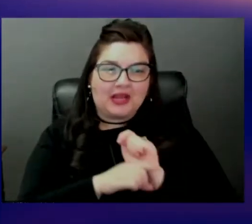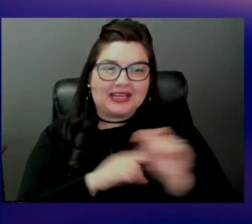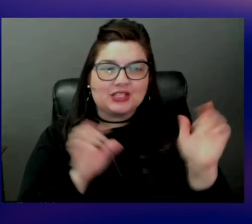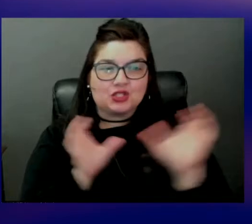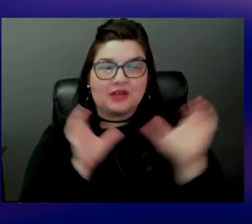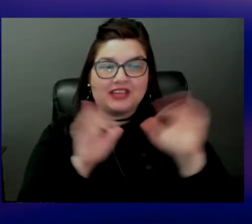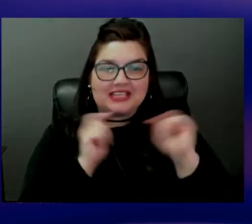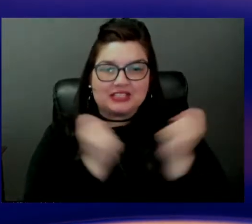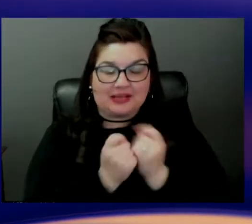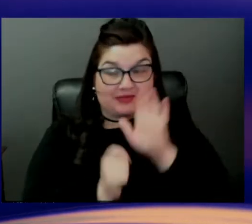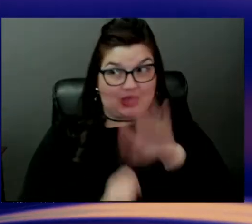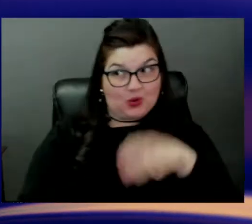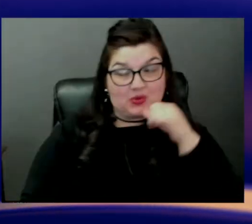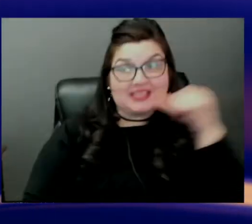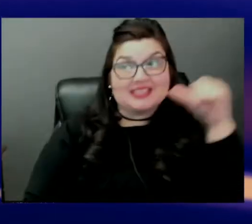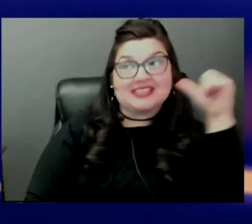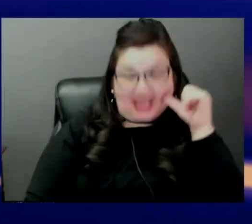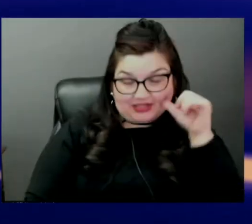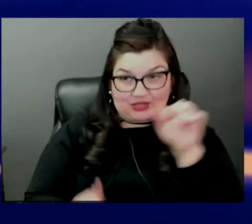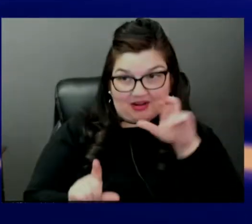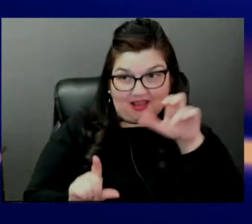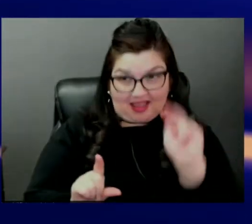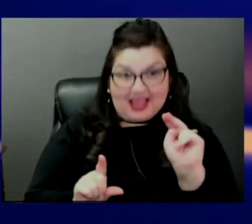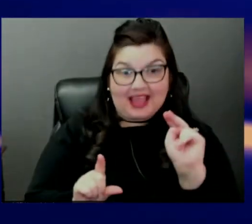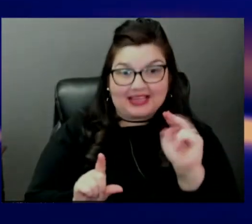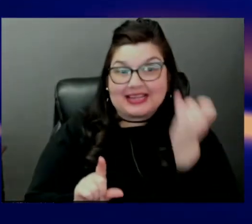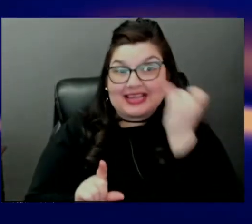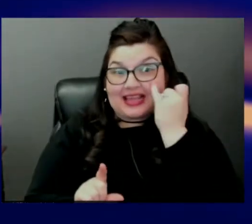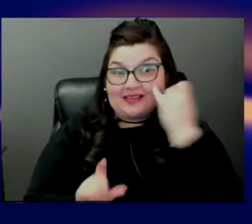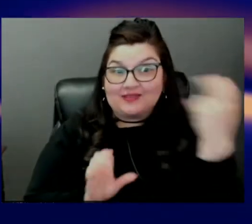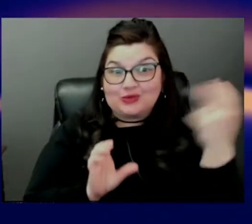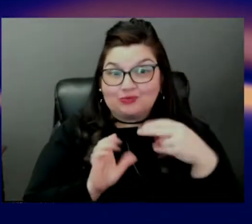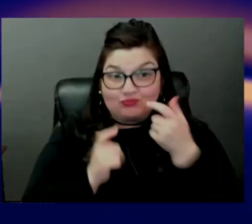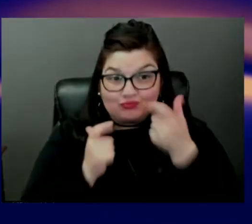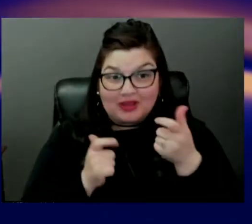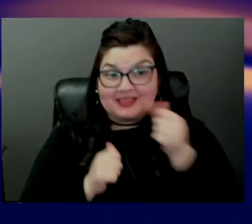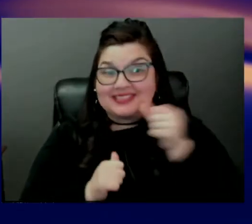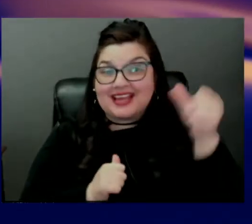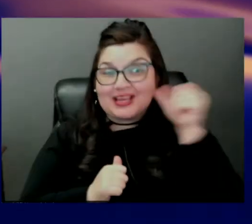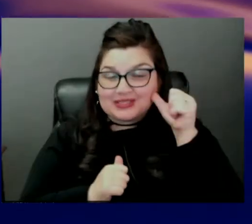So yesterday we heard from you, Aaron too. If you, if you joined us yesterday, we talked all about AWS Power Hour.